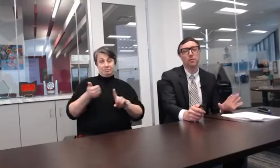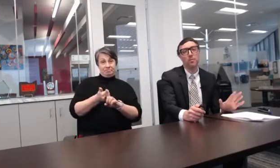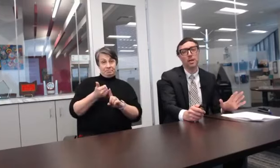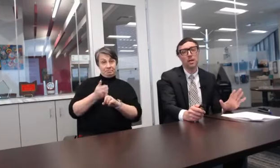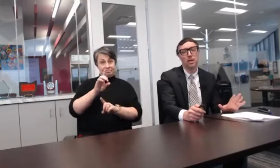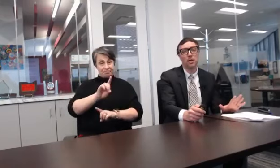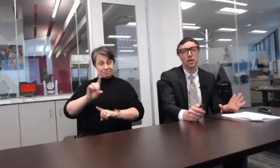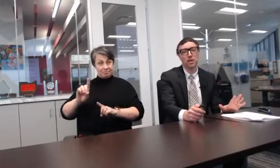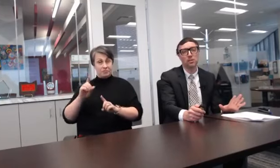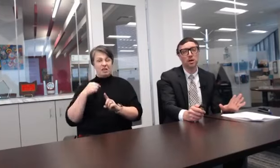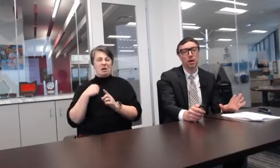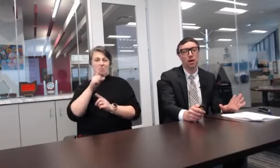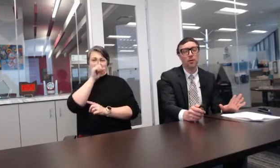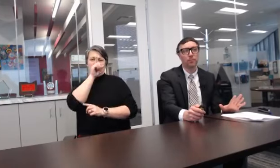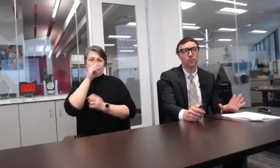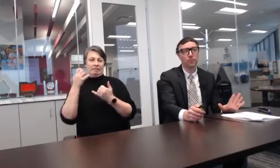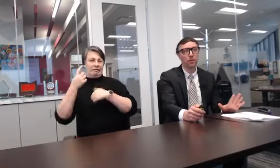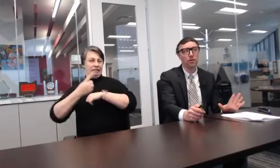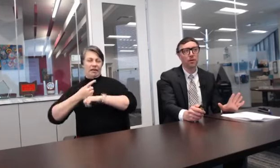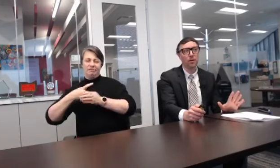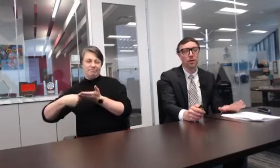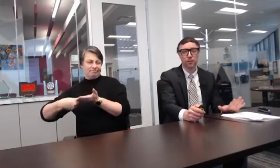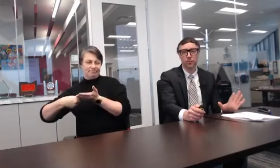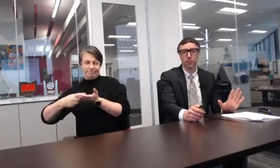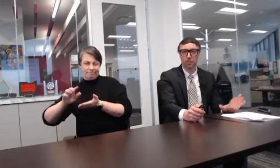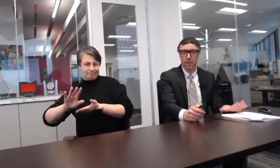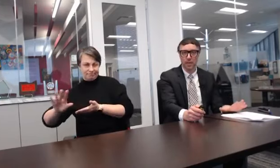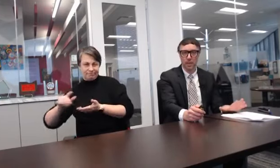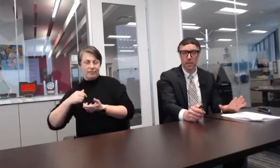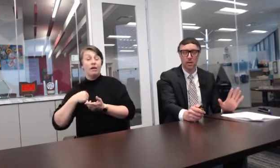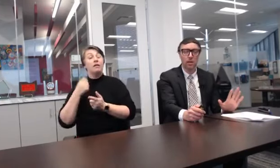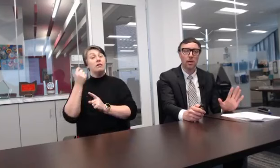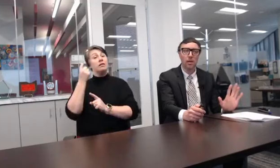So many kids are eligible for Medicaid